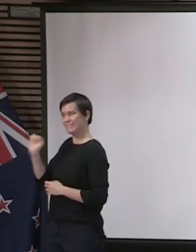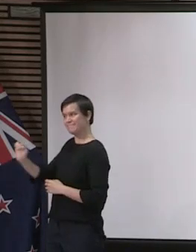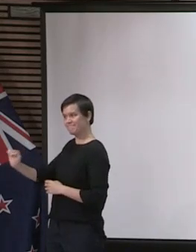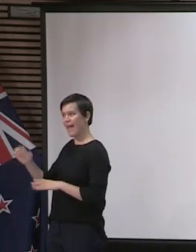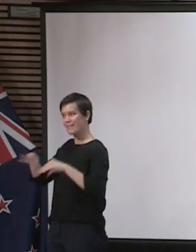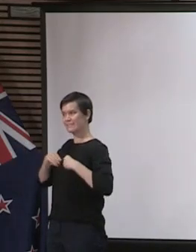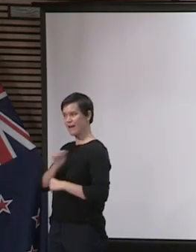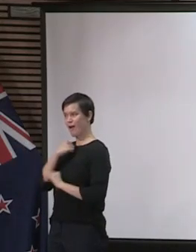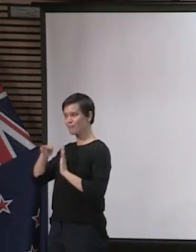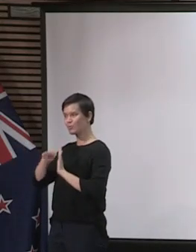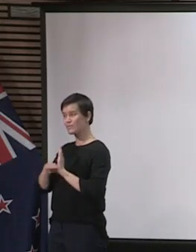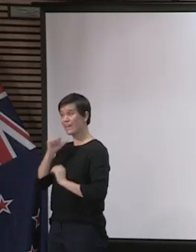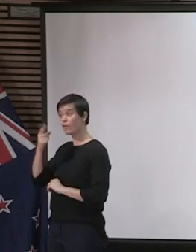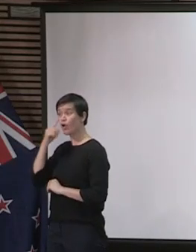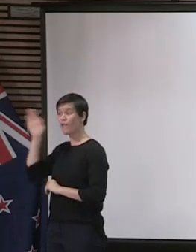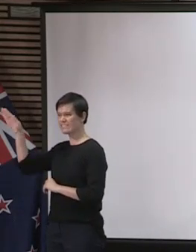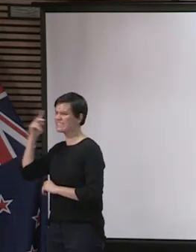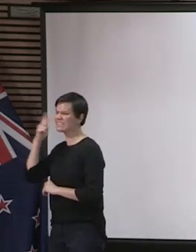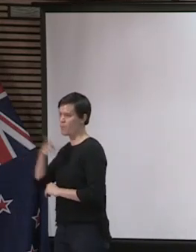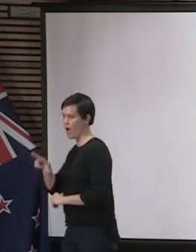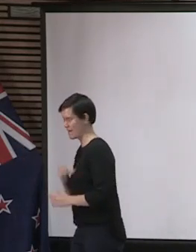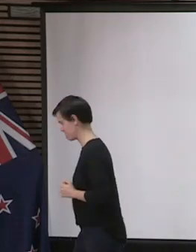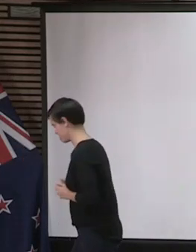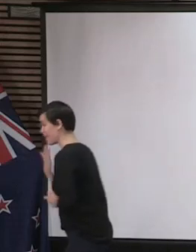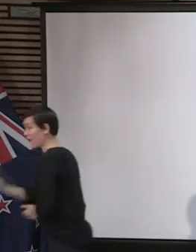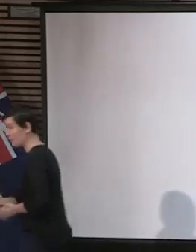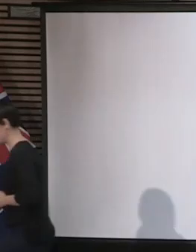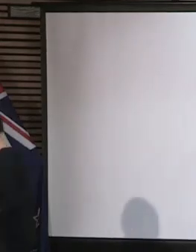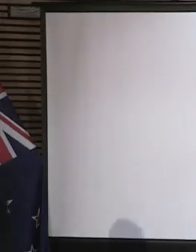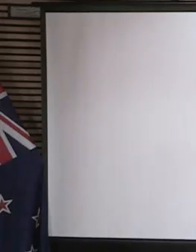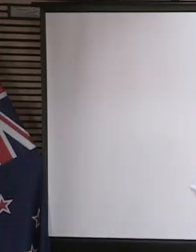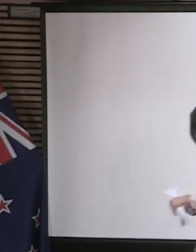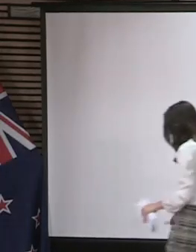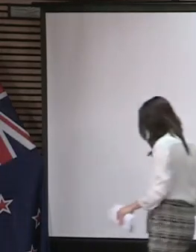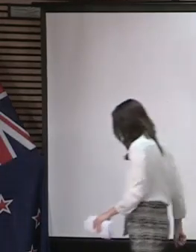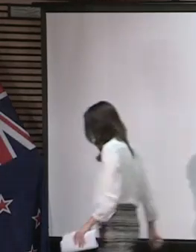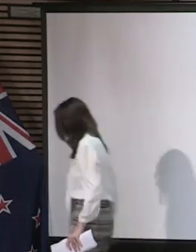that they can see the value of what we are doing. You only have to look overseas to see